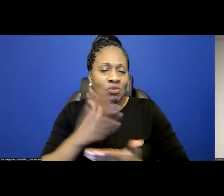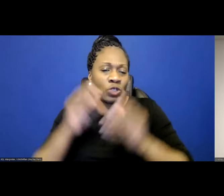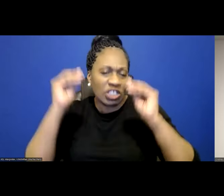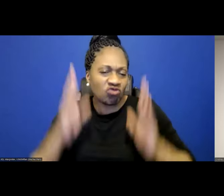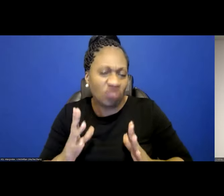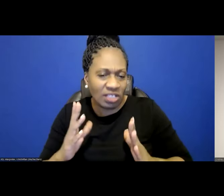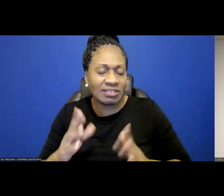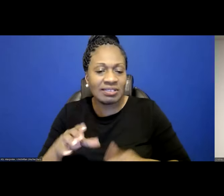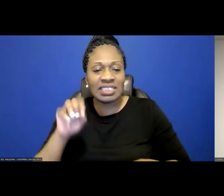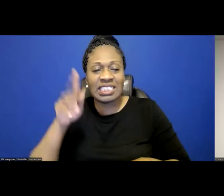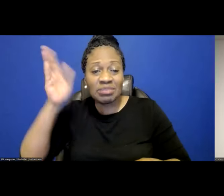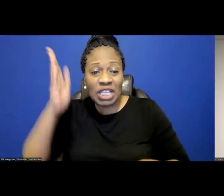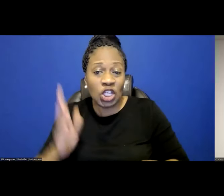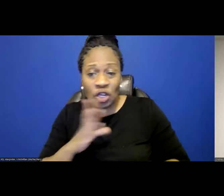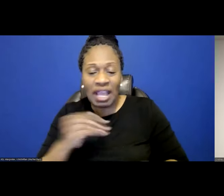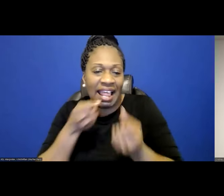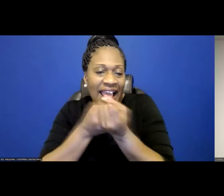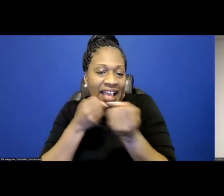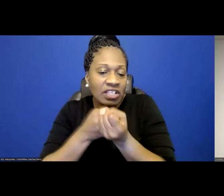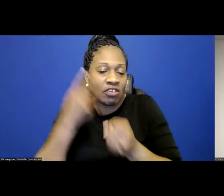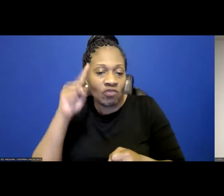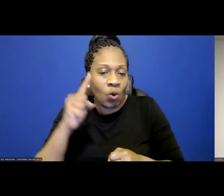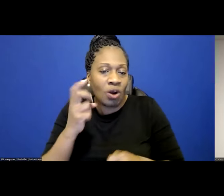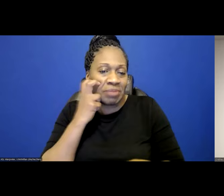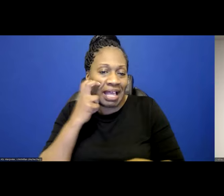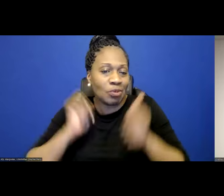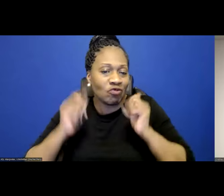speaker and advocate for blind performers with disabilities.